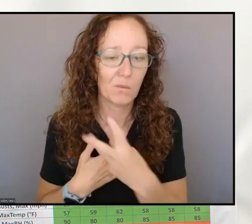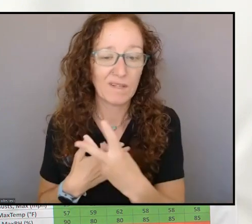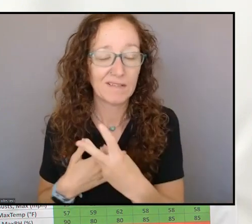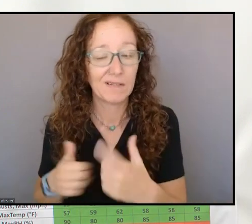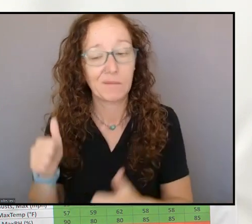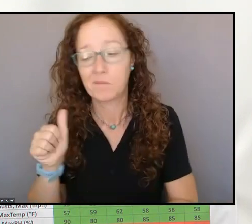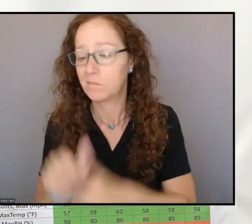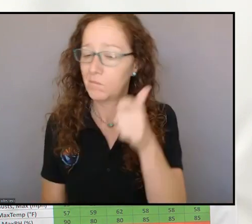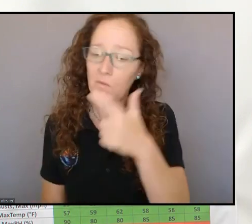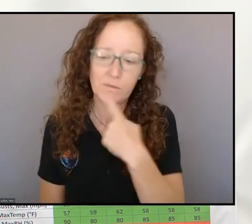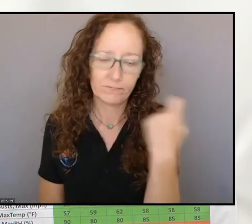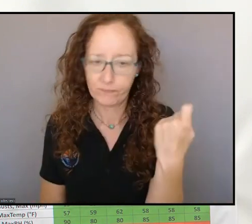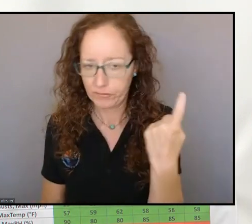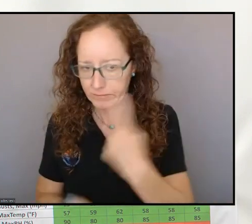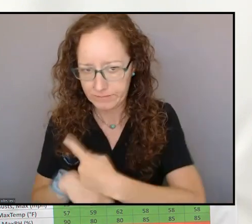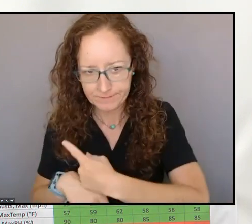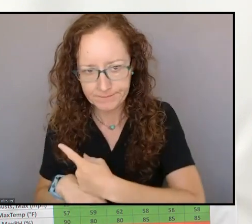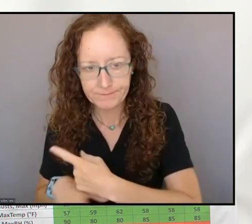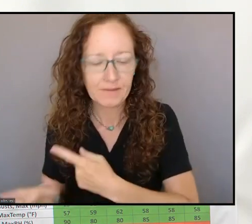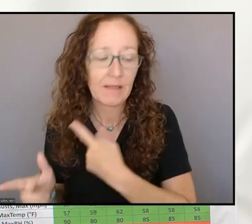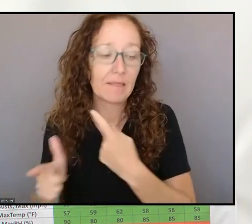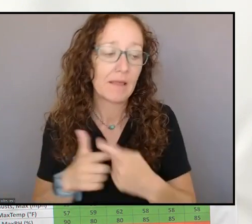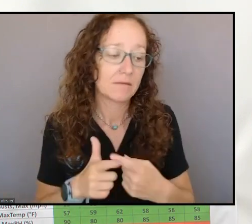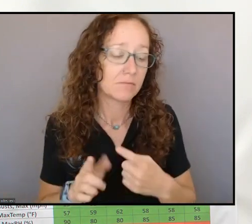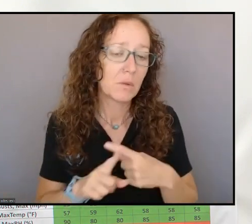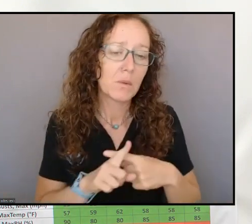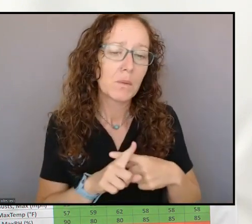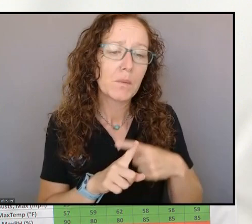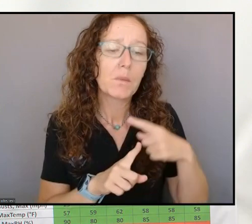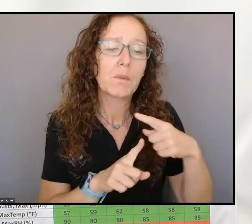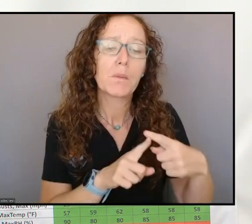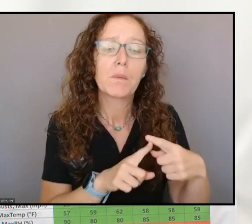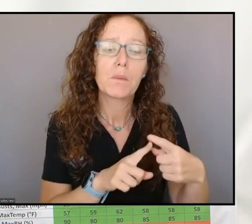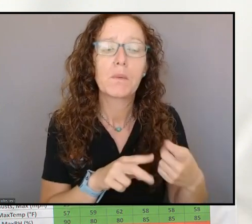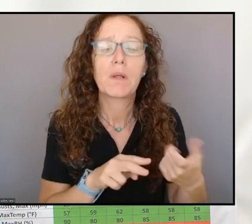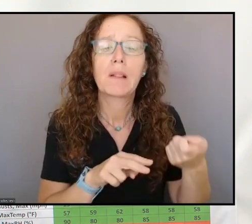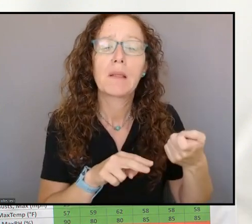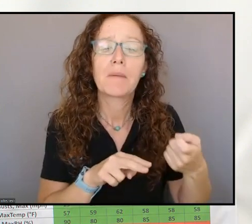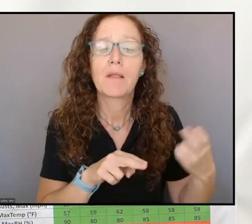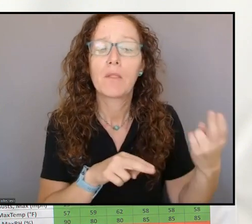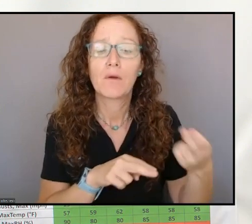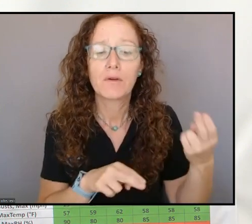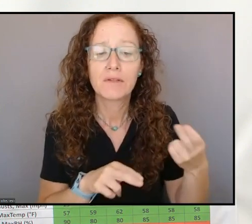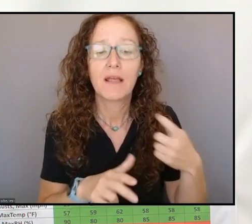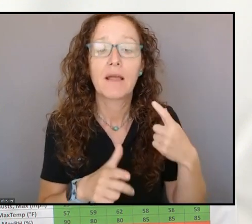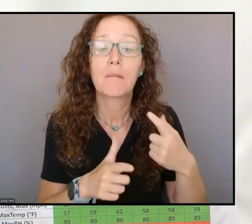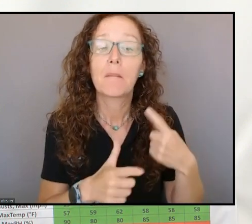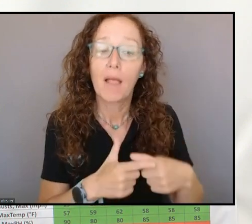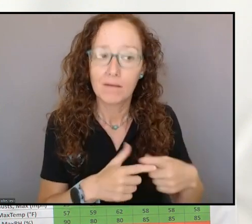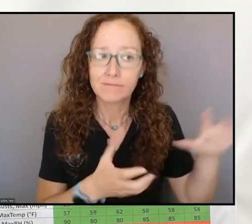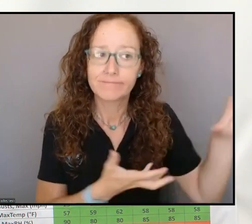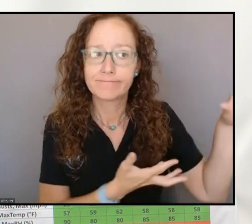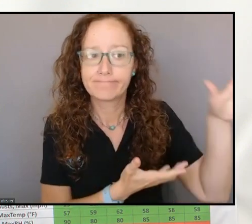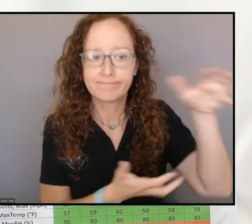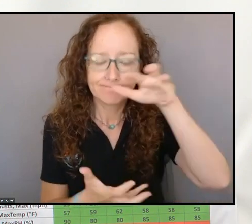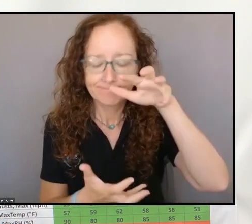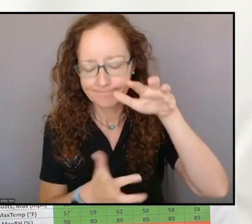warm up just a little bit further for Thursday, but we start to bring precip back in in the atmosphere. And then